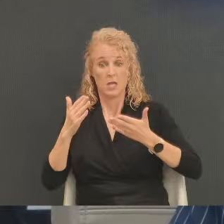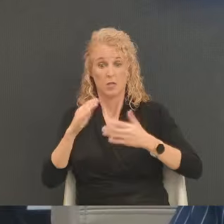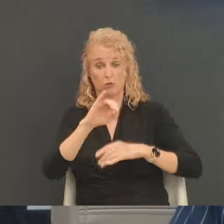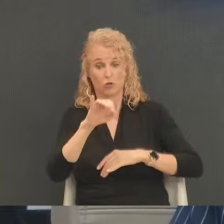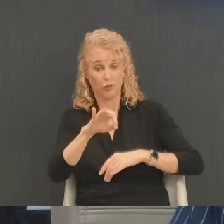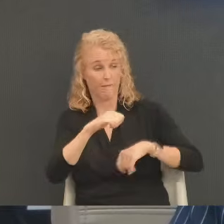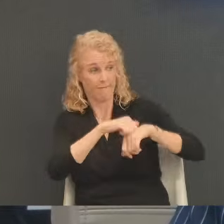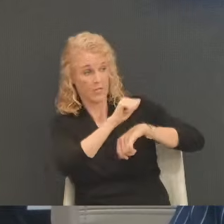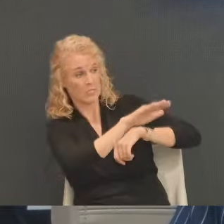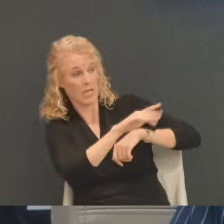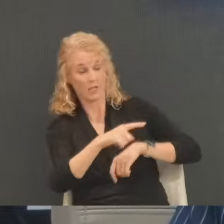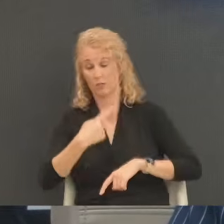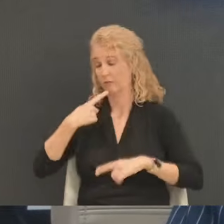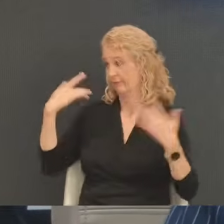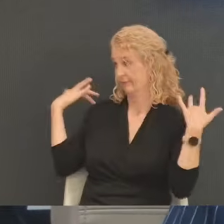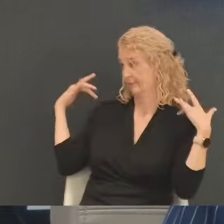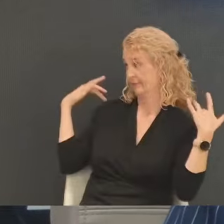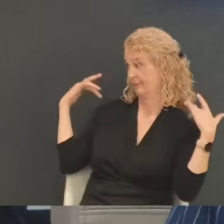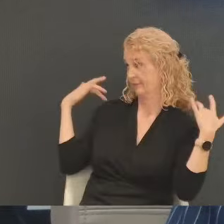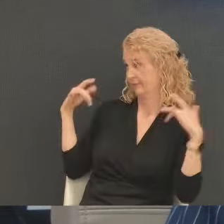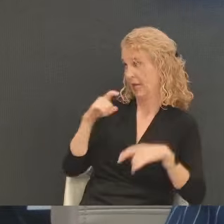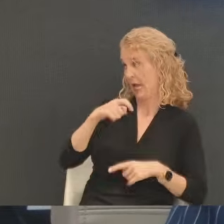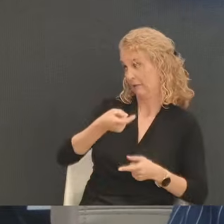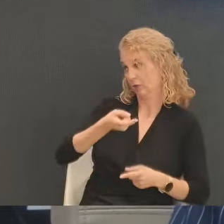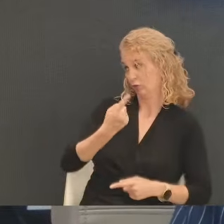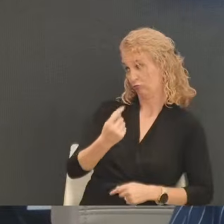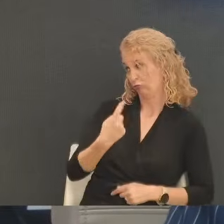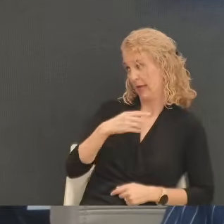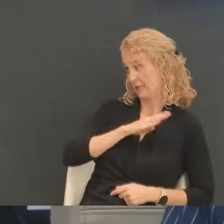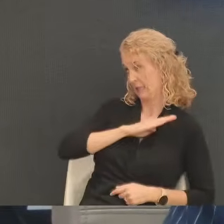say you can't do nothing. You got to get it to the Board. And then the head of the the head of